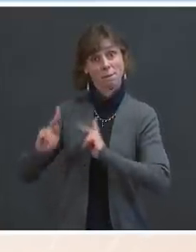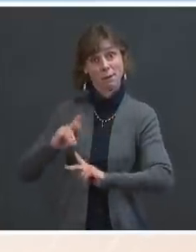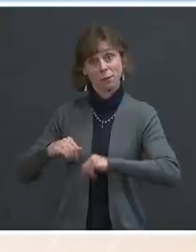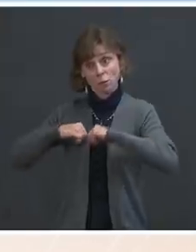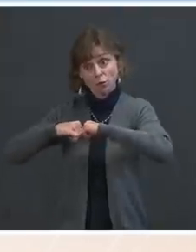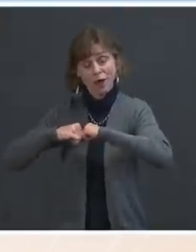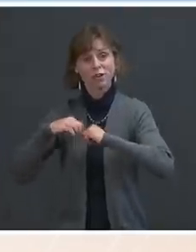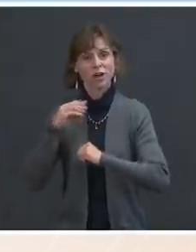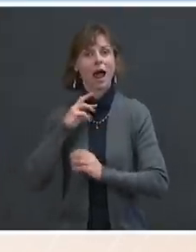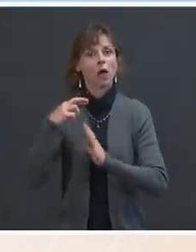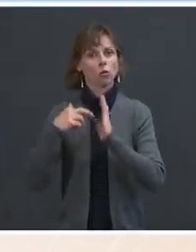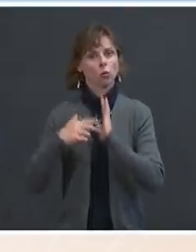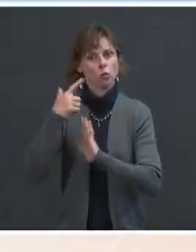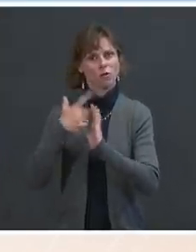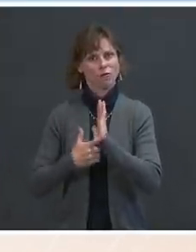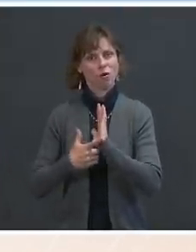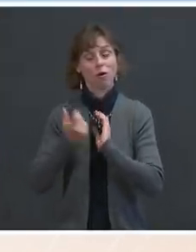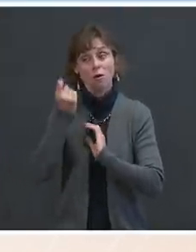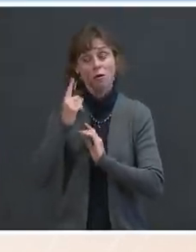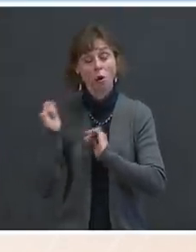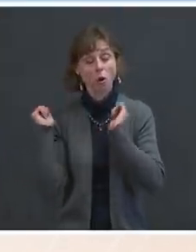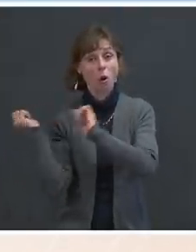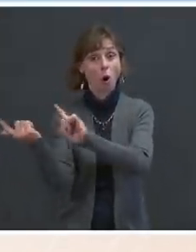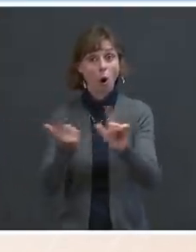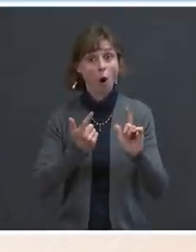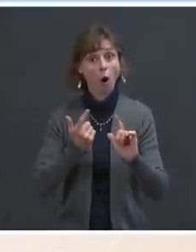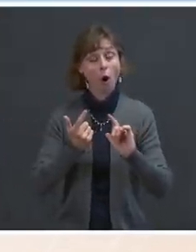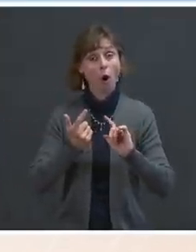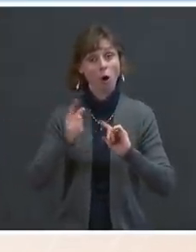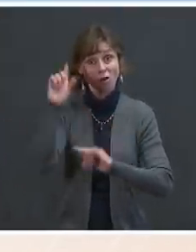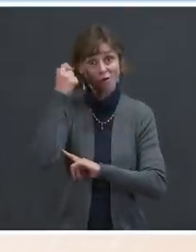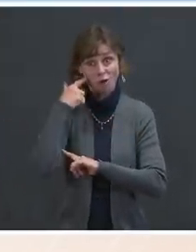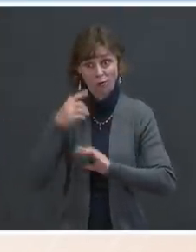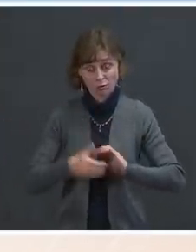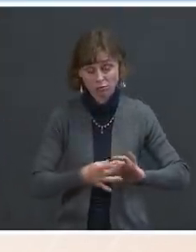Working across the whole of government, we will look at access to international protection